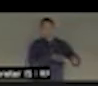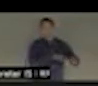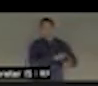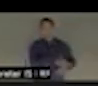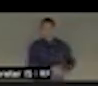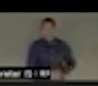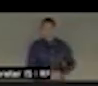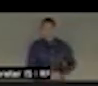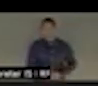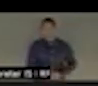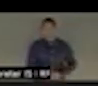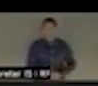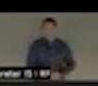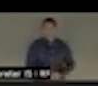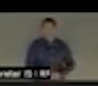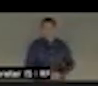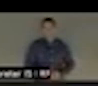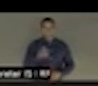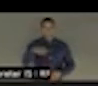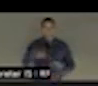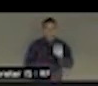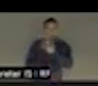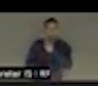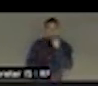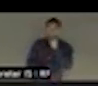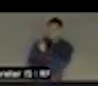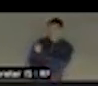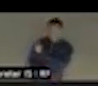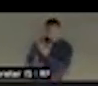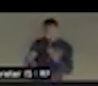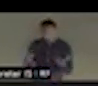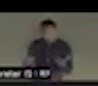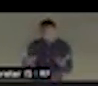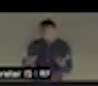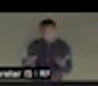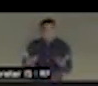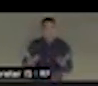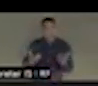show are just decorative images and bullet points and everything that we think is